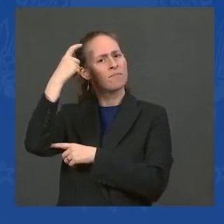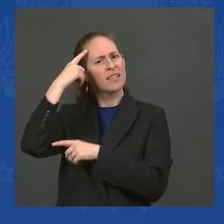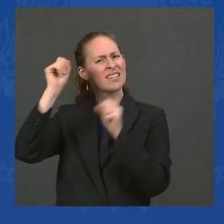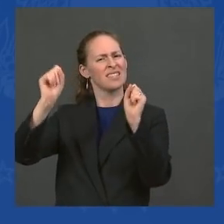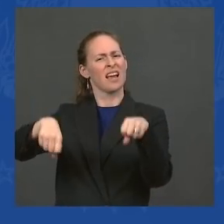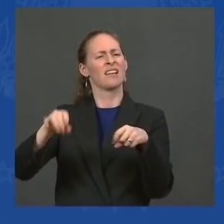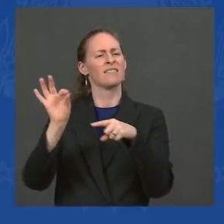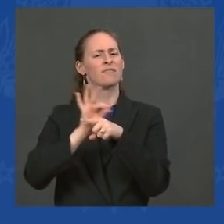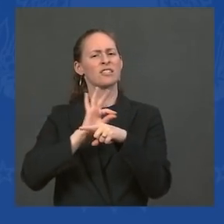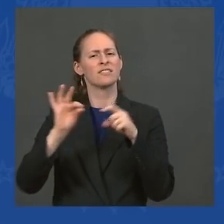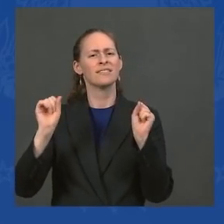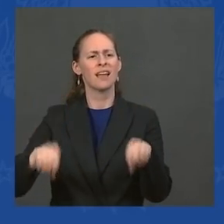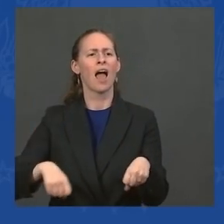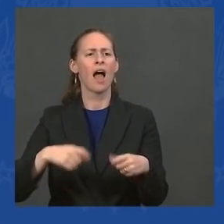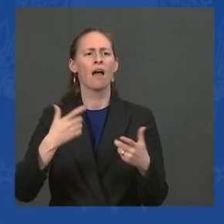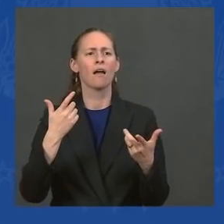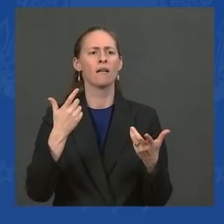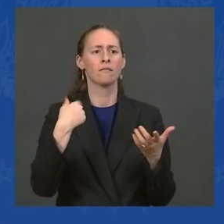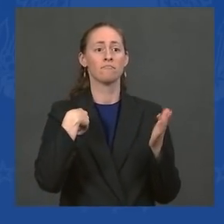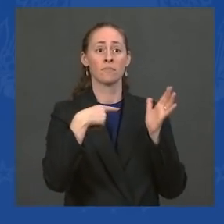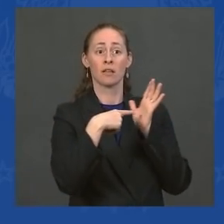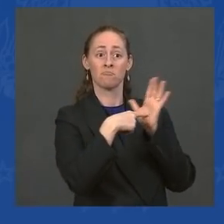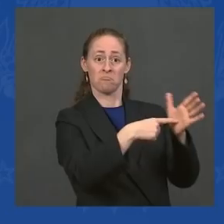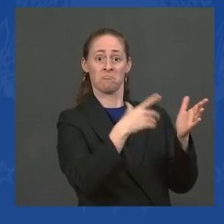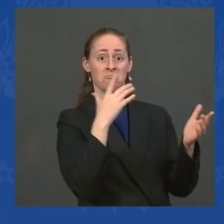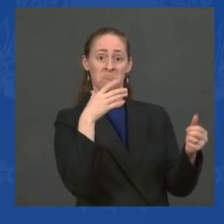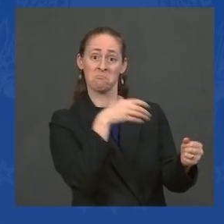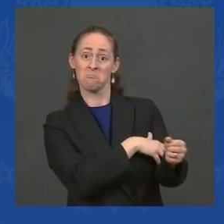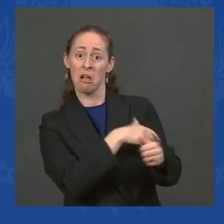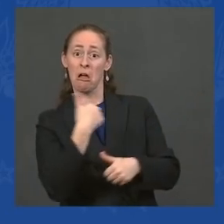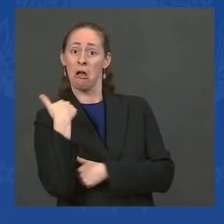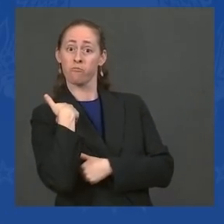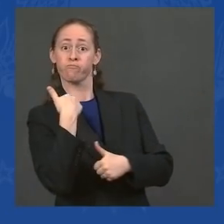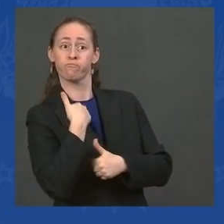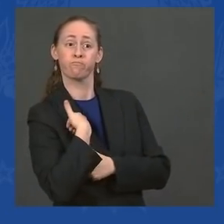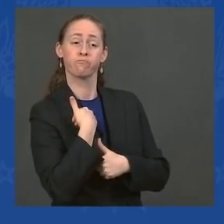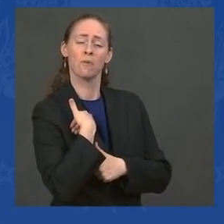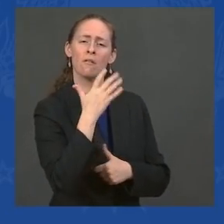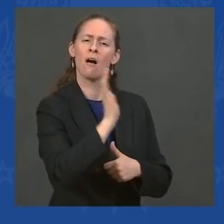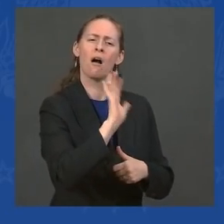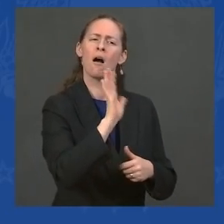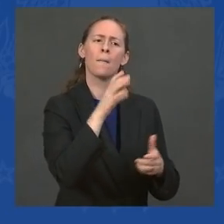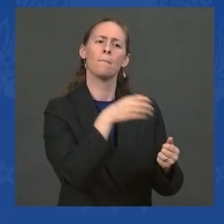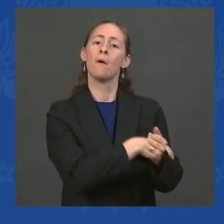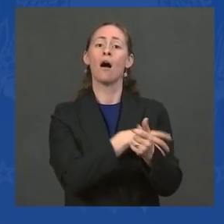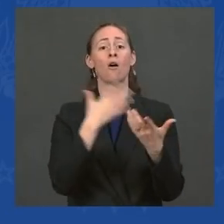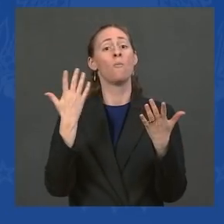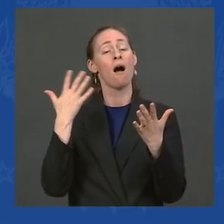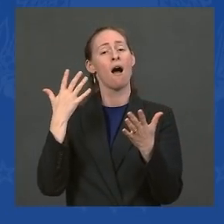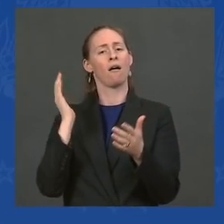not by the example of our physical power but by the power of our example. That's why the world has followed.